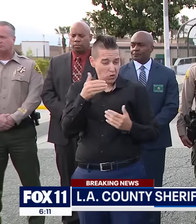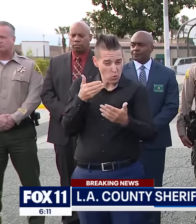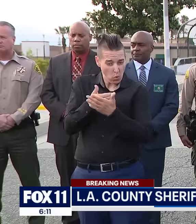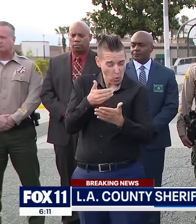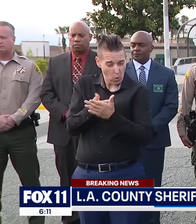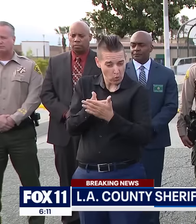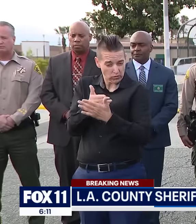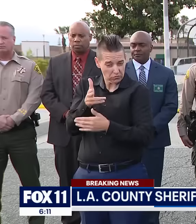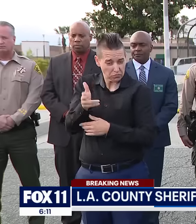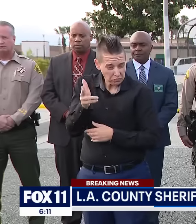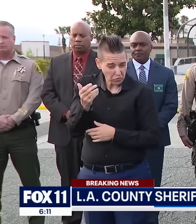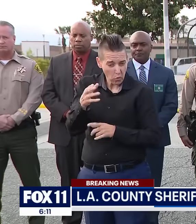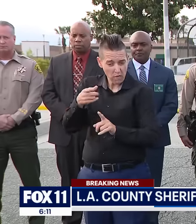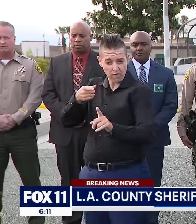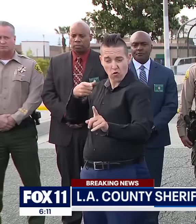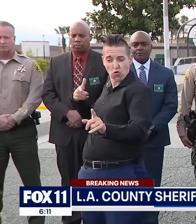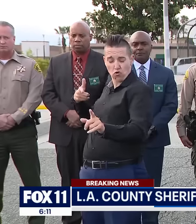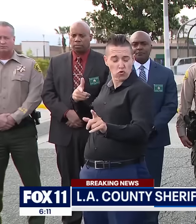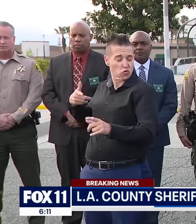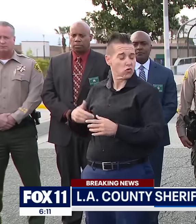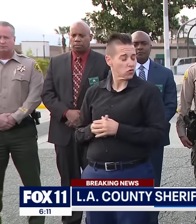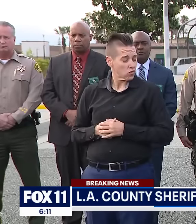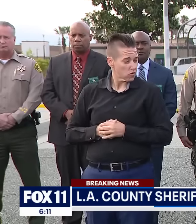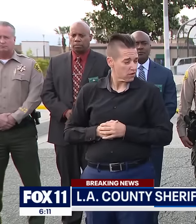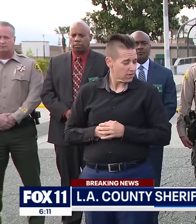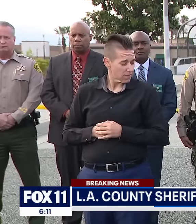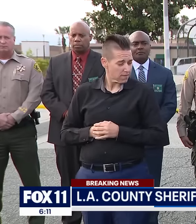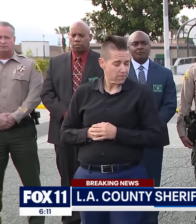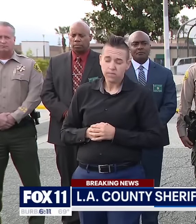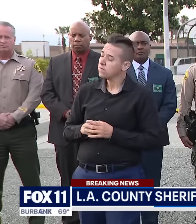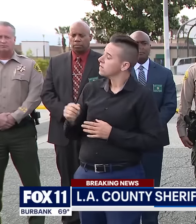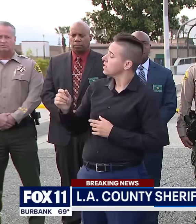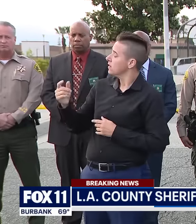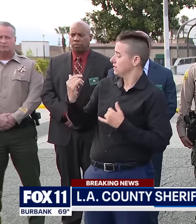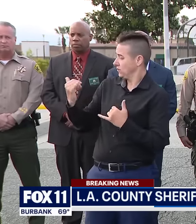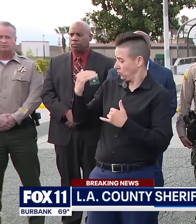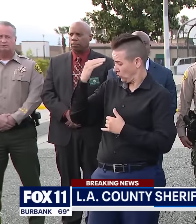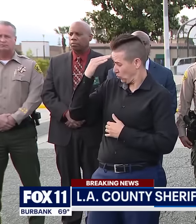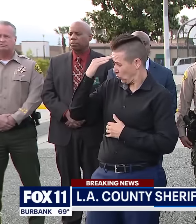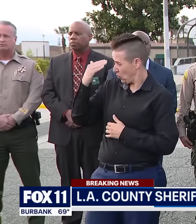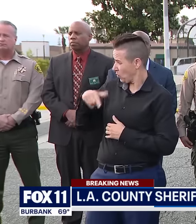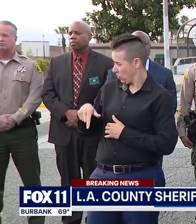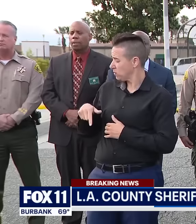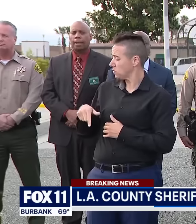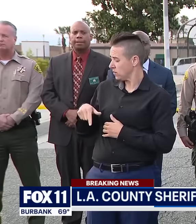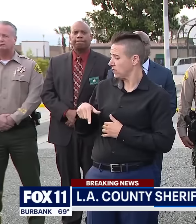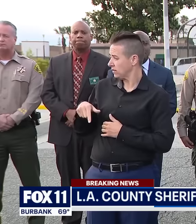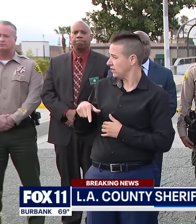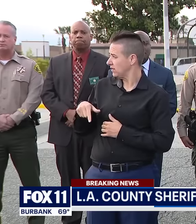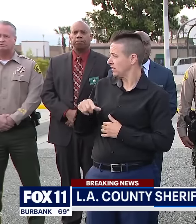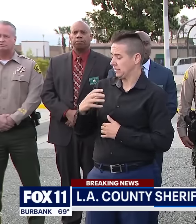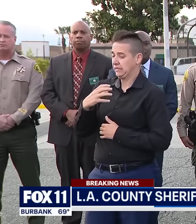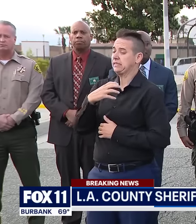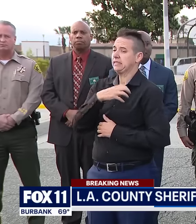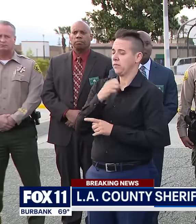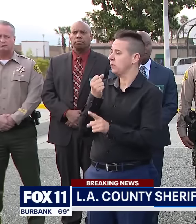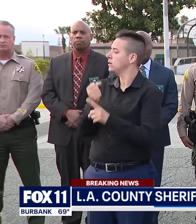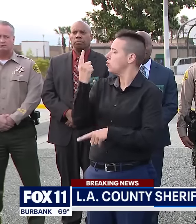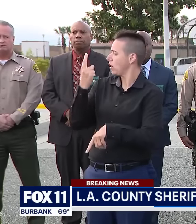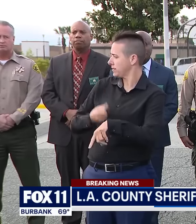we come across people who are not responsible, we want to let them, free as soon as we